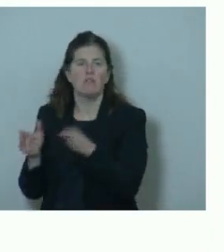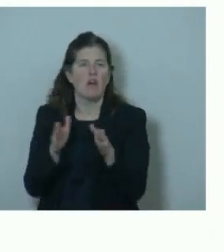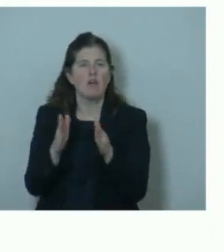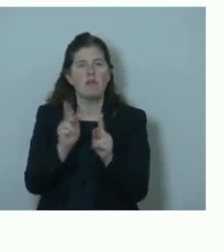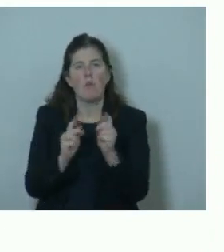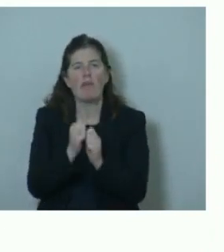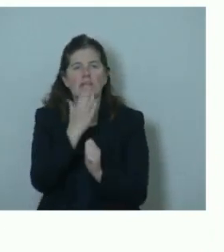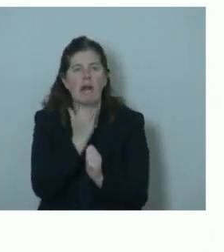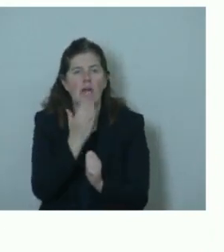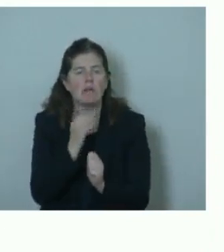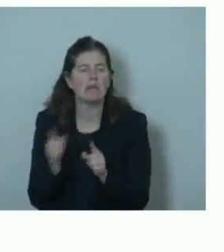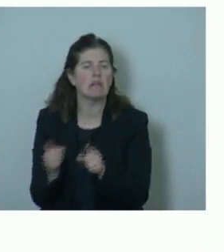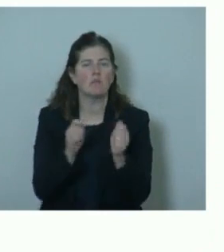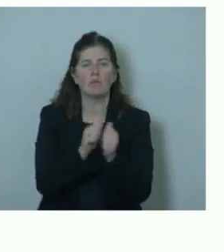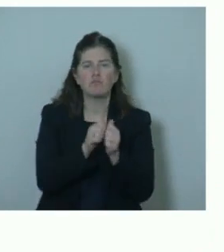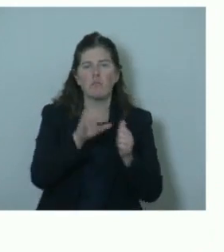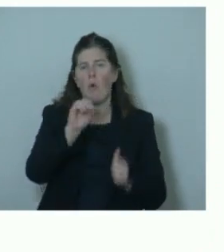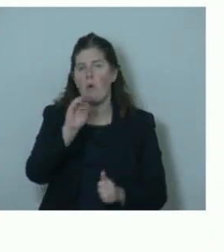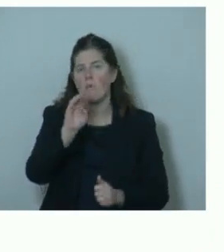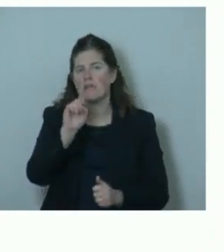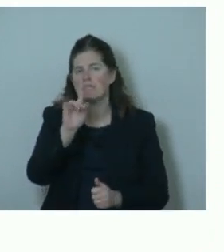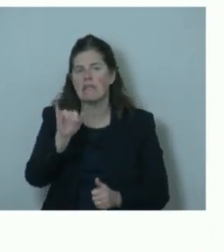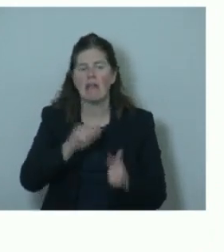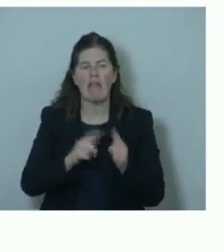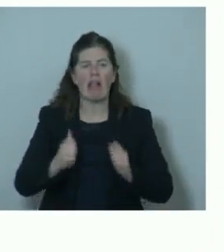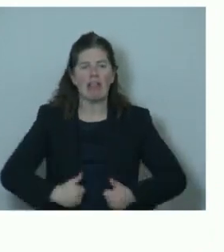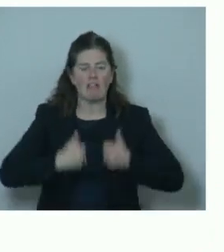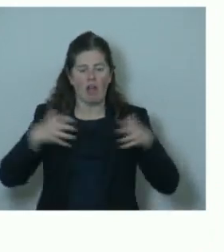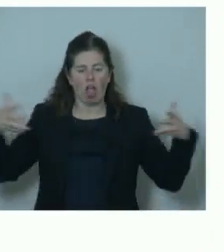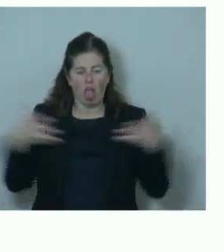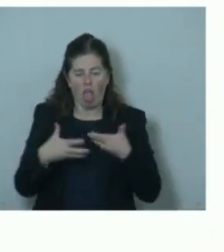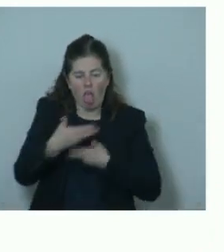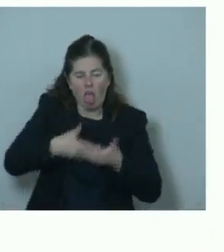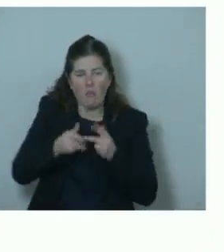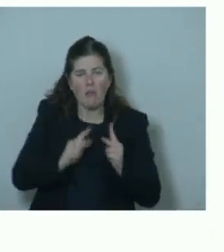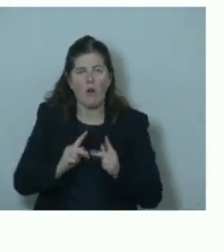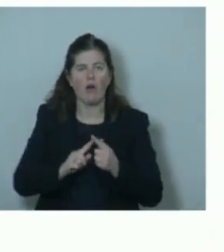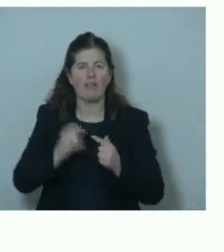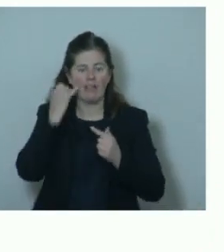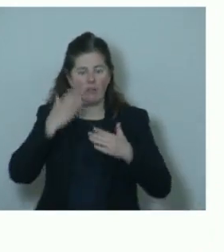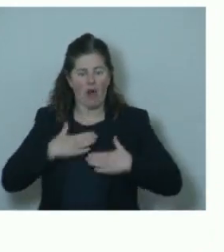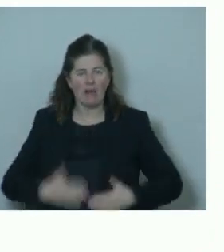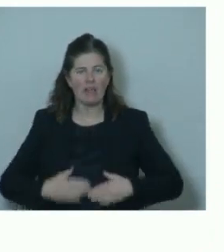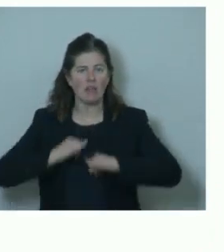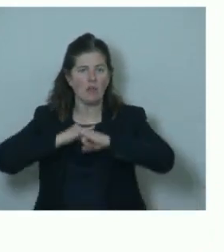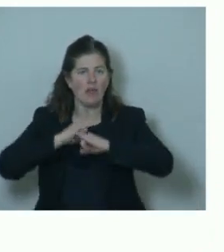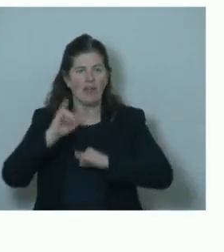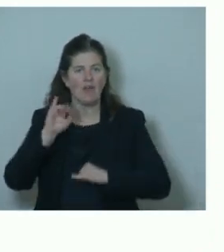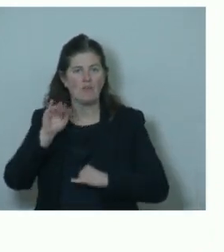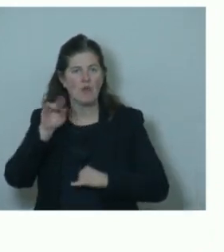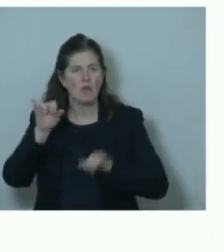MOST OF US UNDERSTAND OUR ELDERLY ARE ONE OF HER MOST VULNERABLE POPULATIONS.